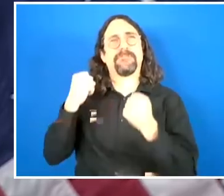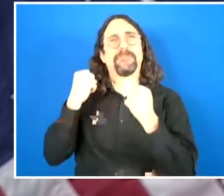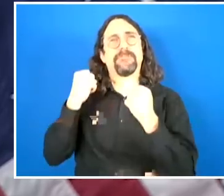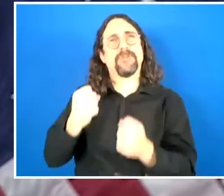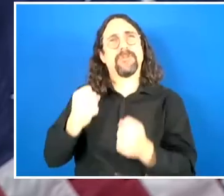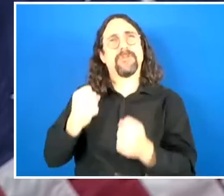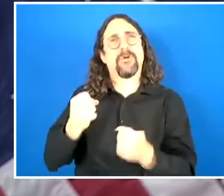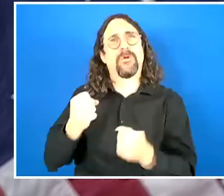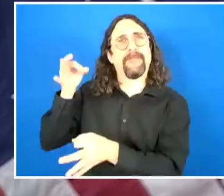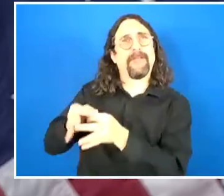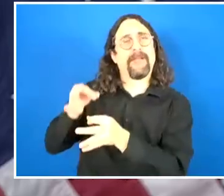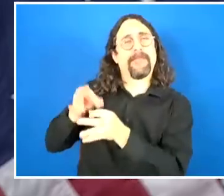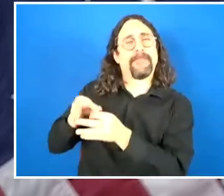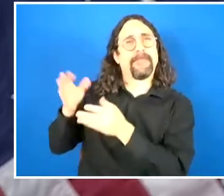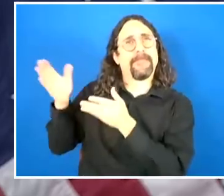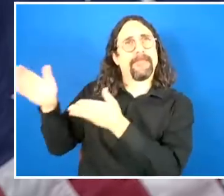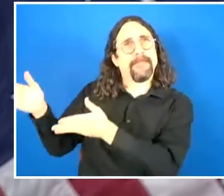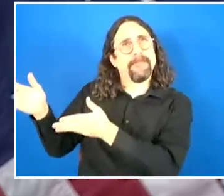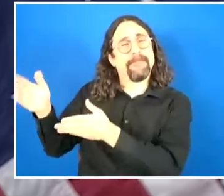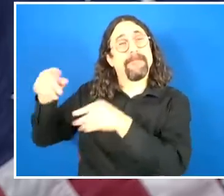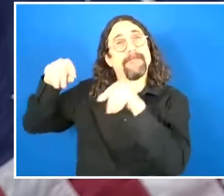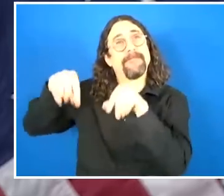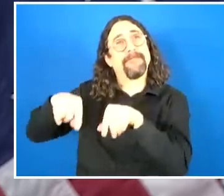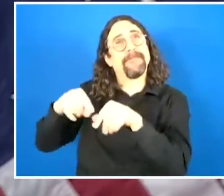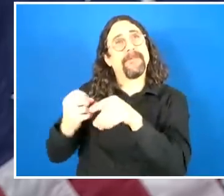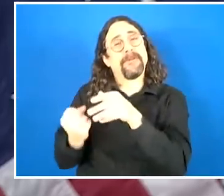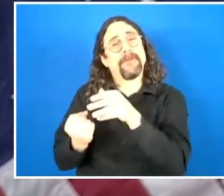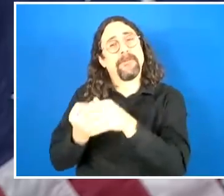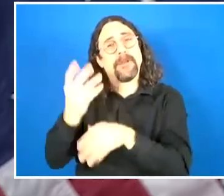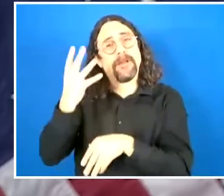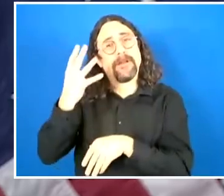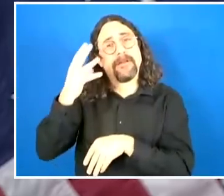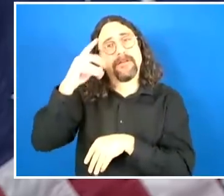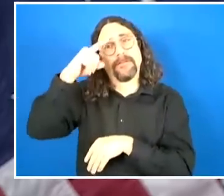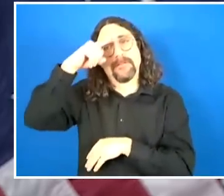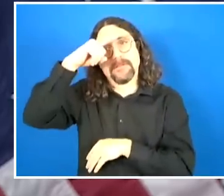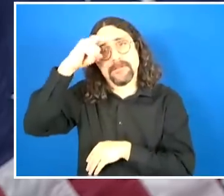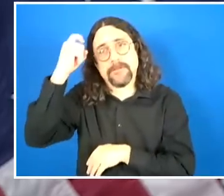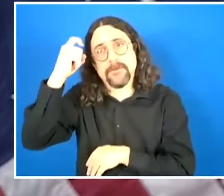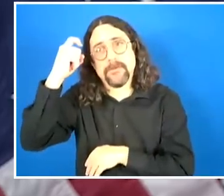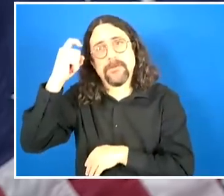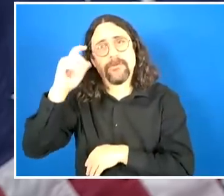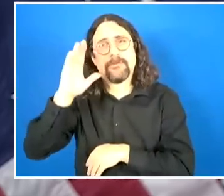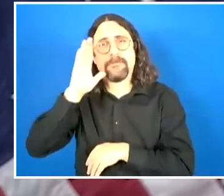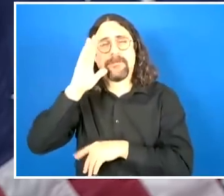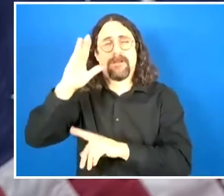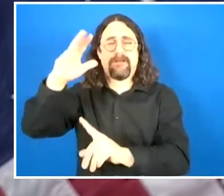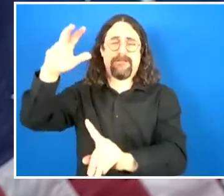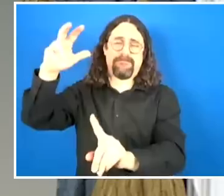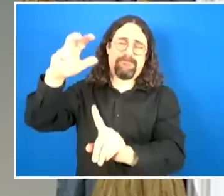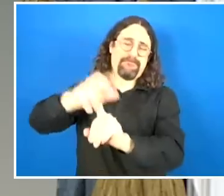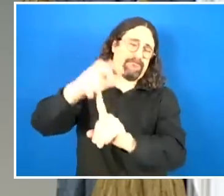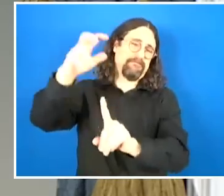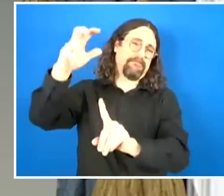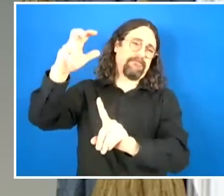STRONG SIPRNG, A STRONG SUMMER AND